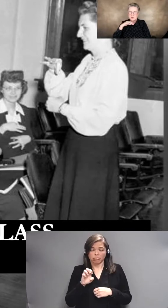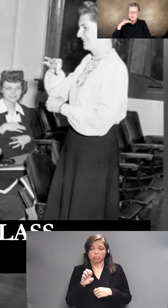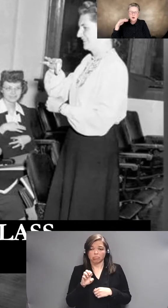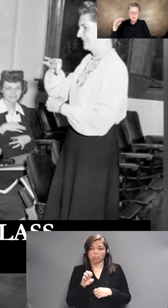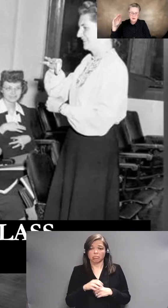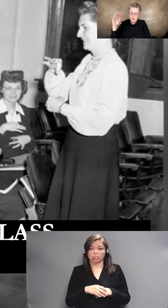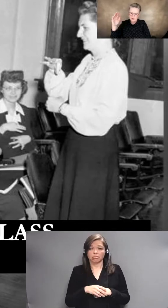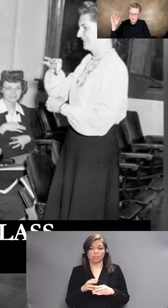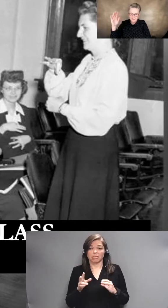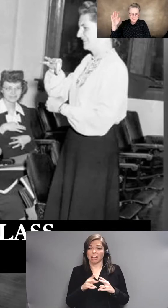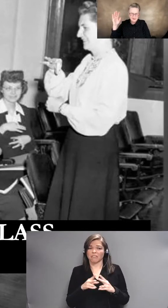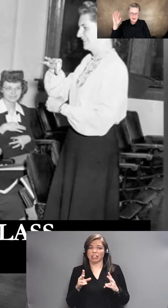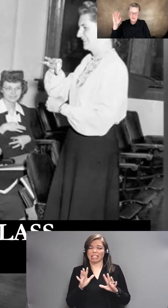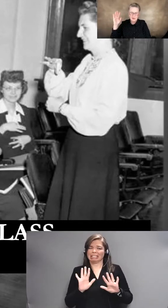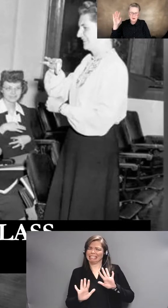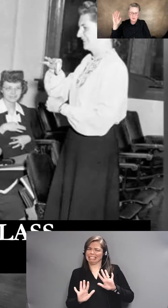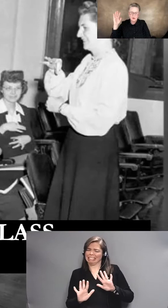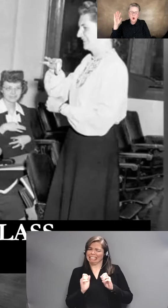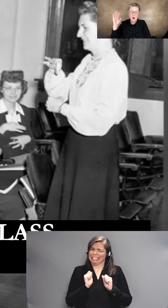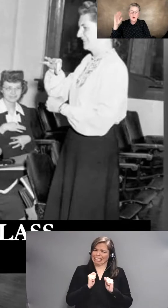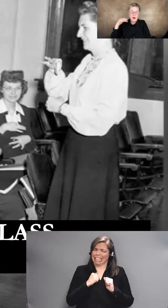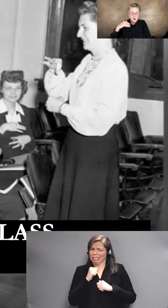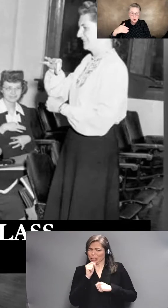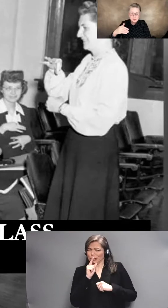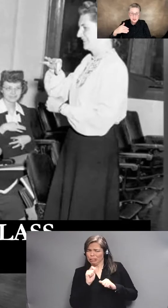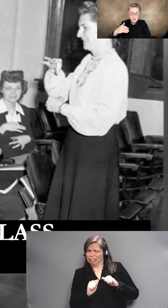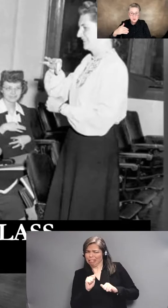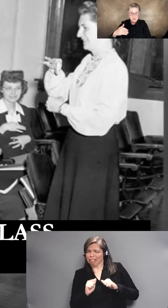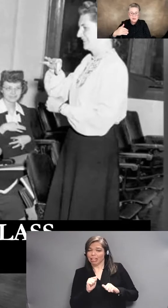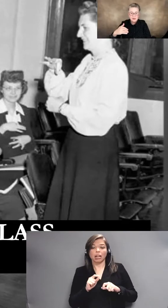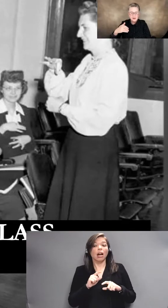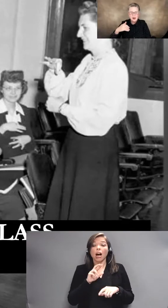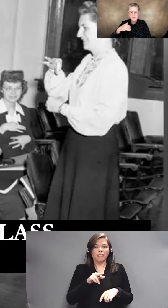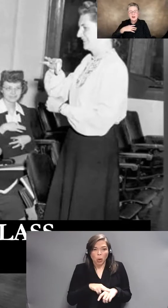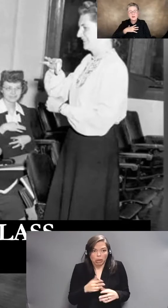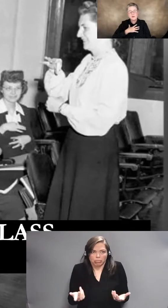very reluctant to have me come to her home, of course as you would be, I mean I could have been